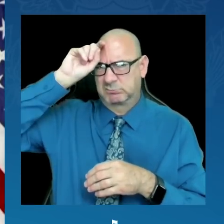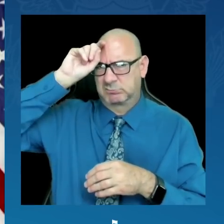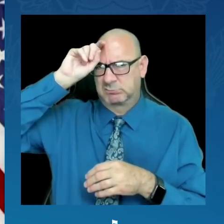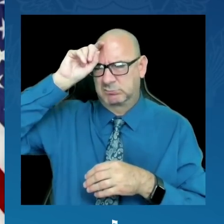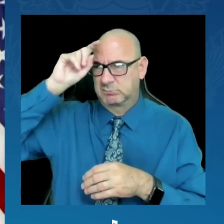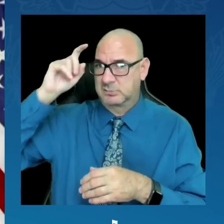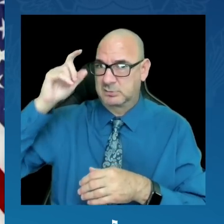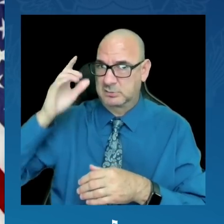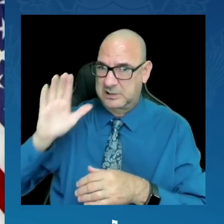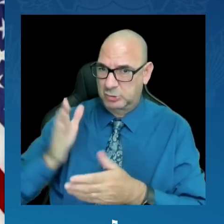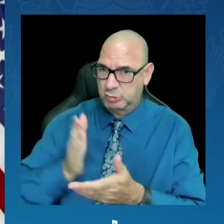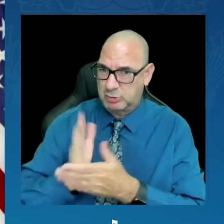that we thought were settled,